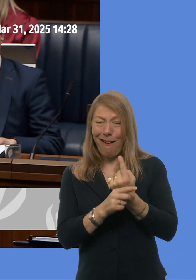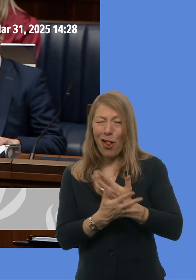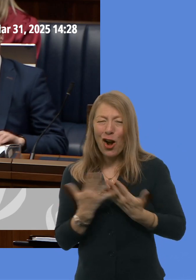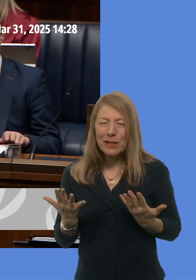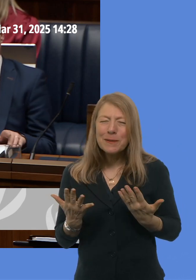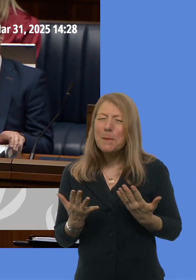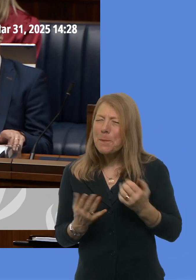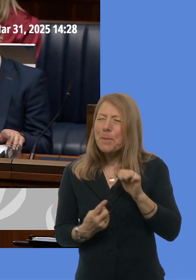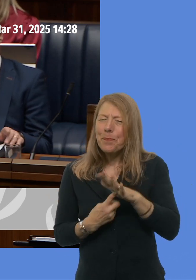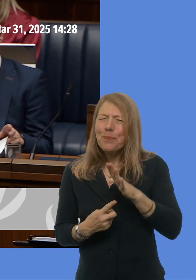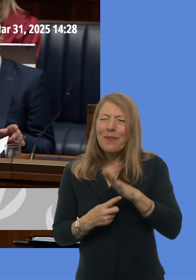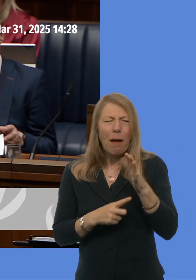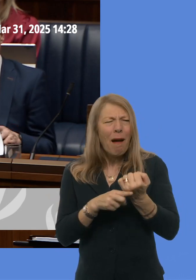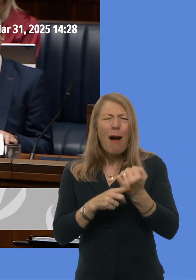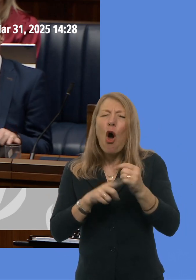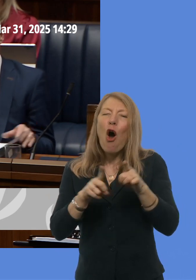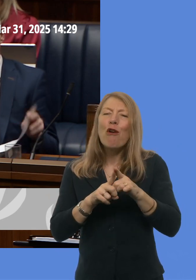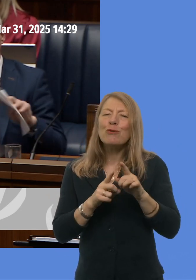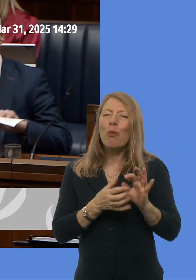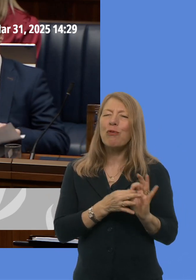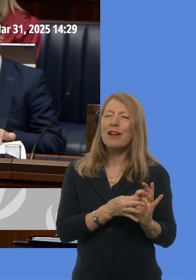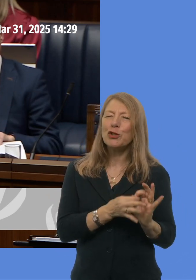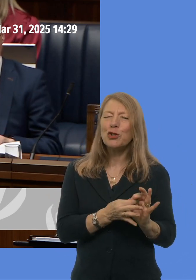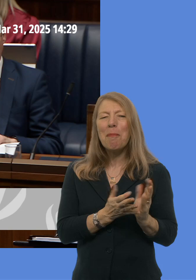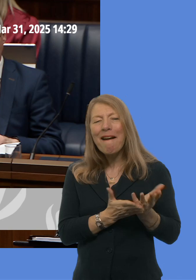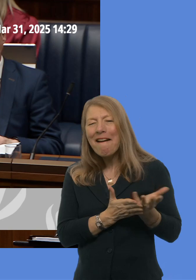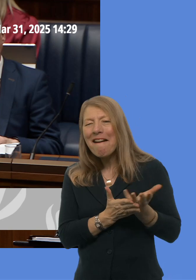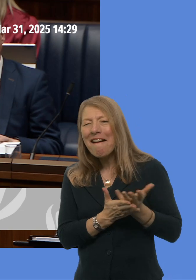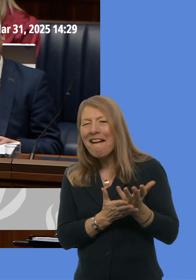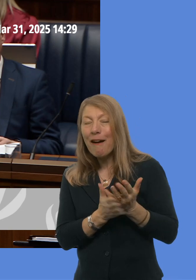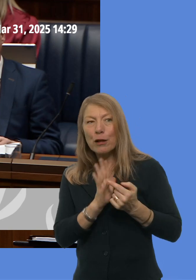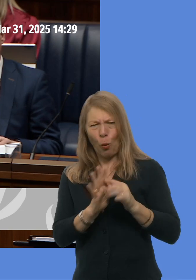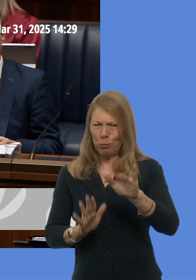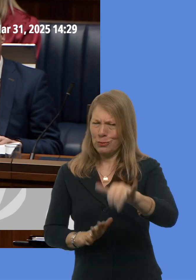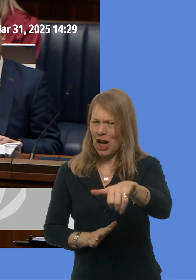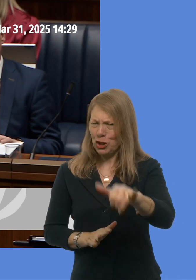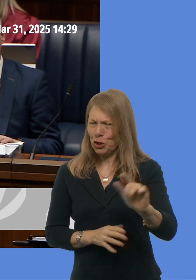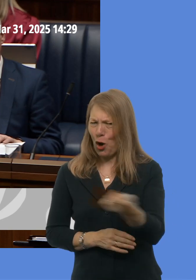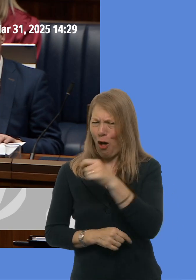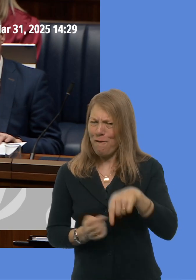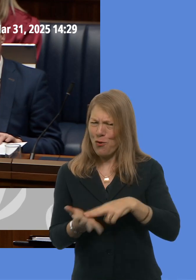and incredible things that we have to get noticed in terms of a very crowded market.